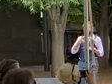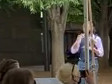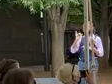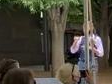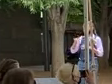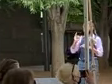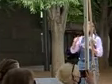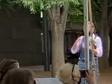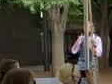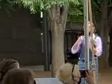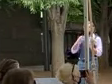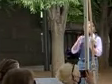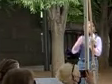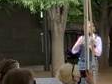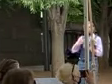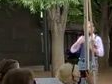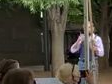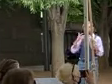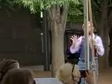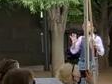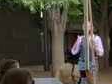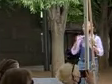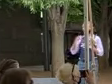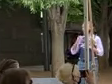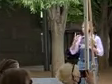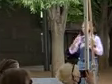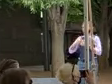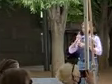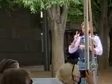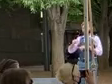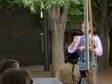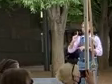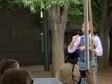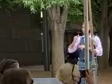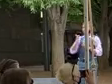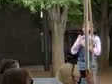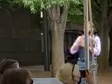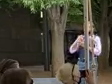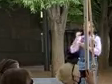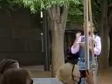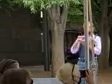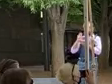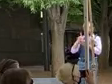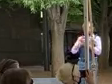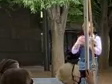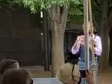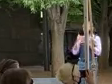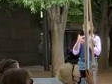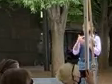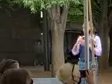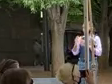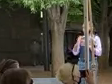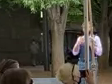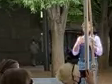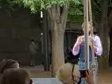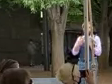and four months later the ADA was enshrined into law helping Americans with disabilities lead the full lives we deserve.